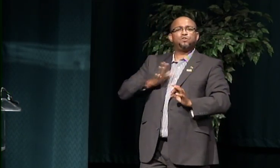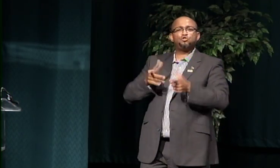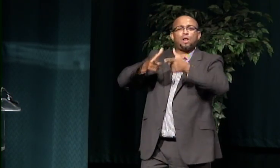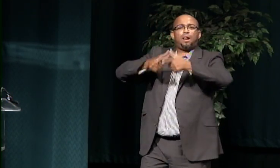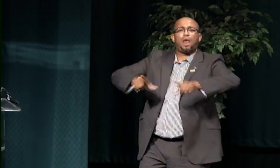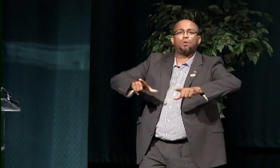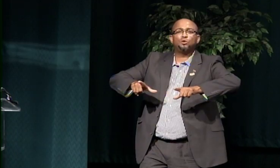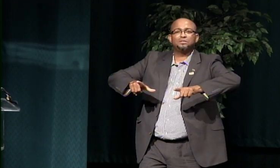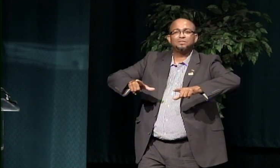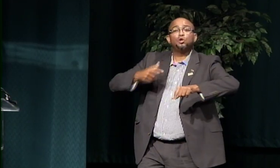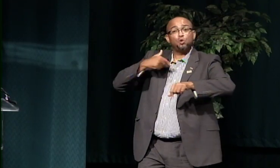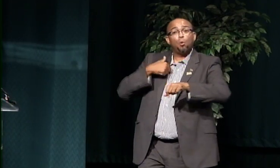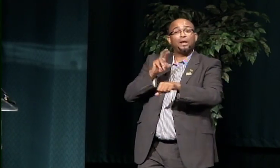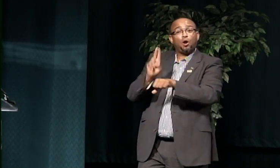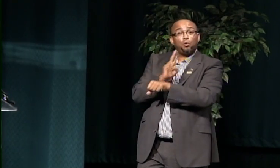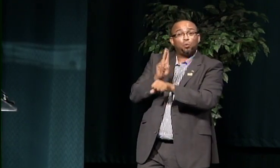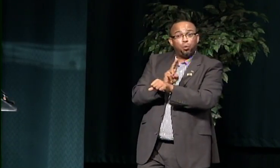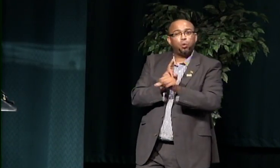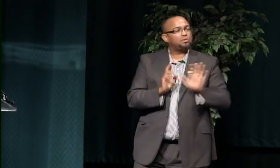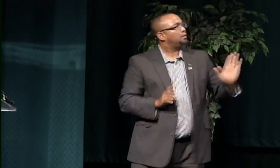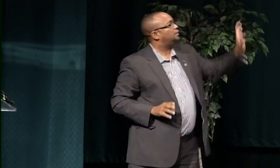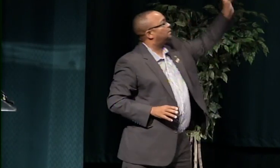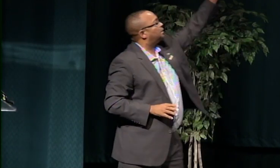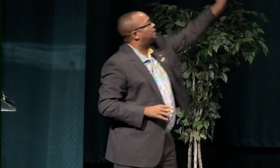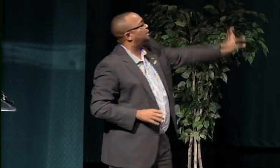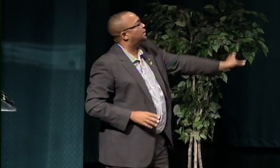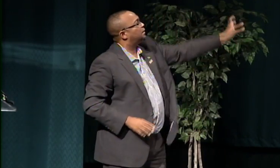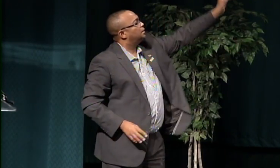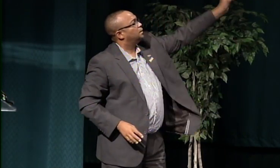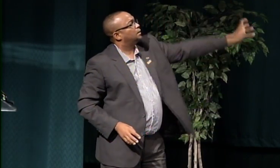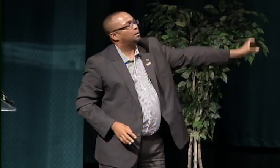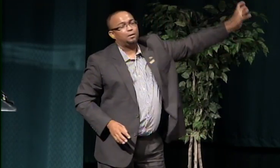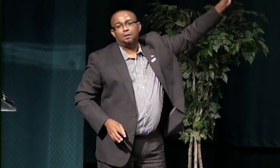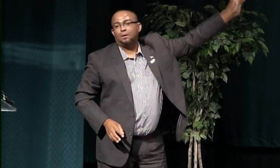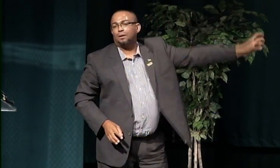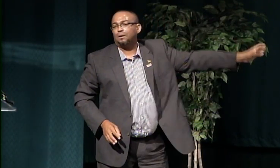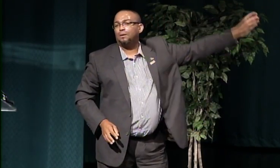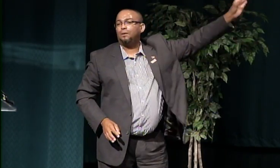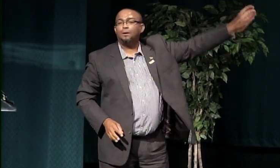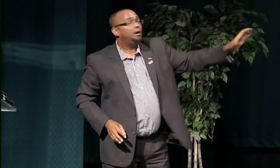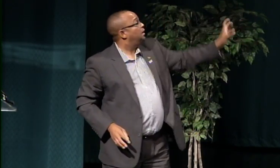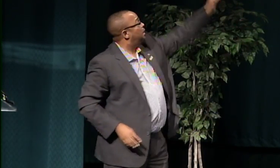including creating sign language as an official language